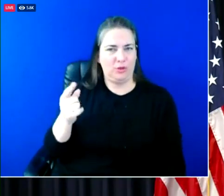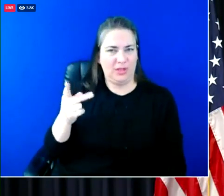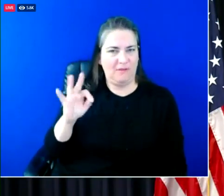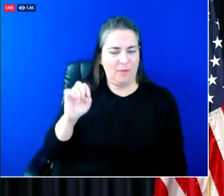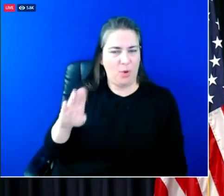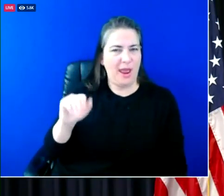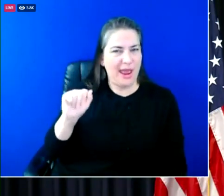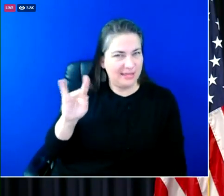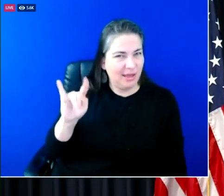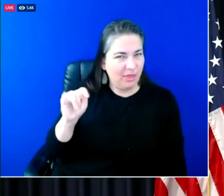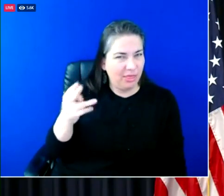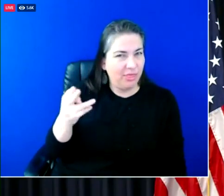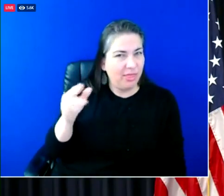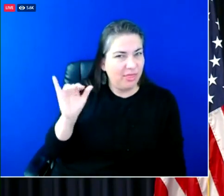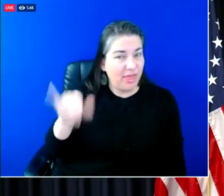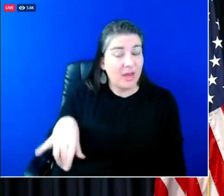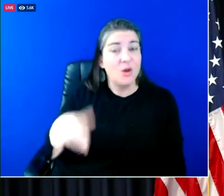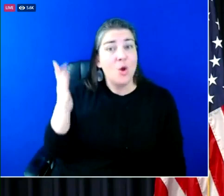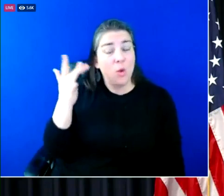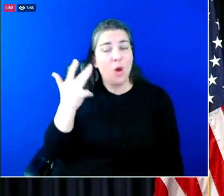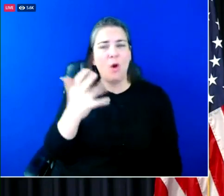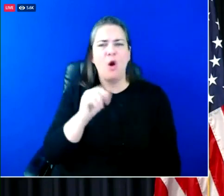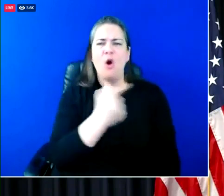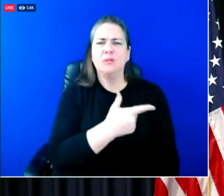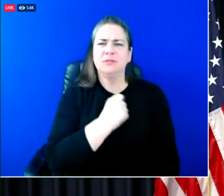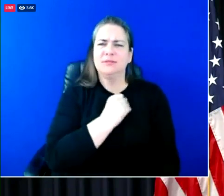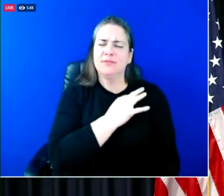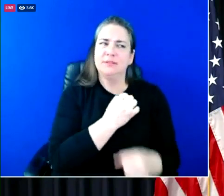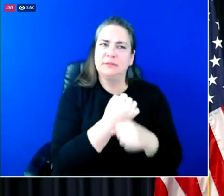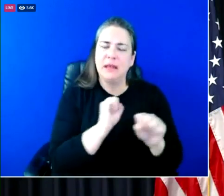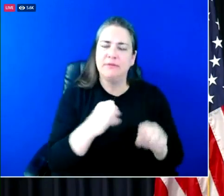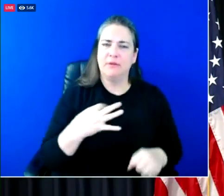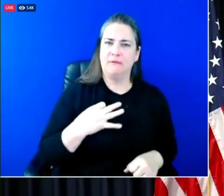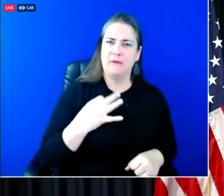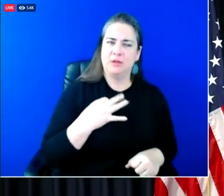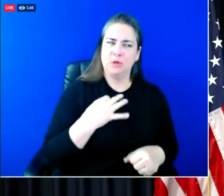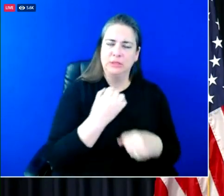safety for all of our staff and volunteers in being closed tomorrow,